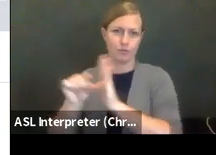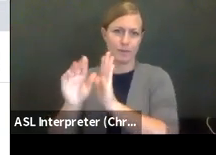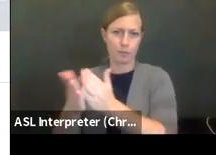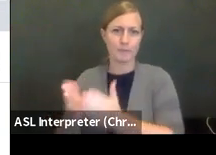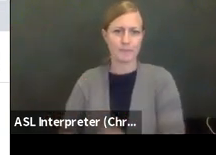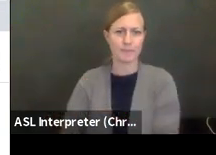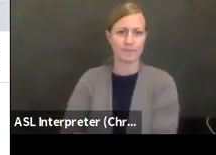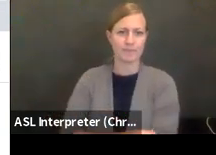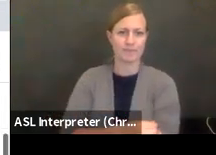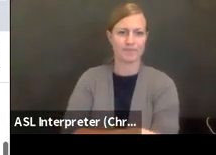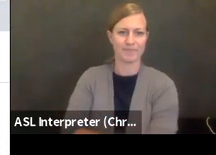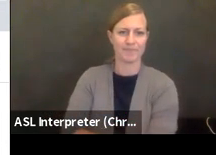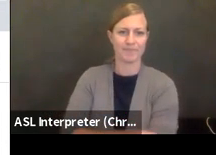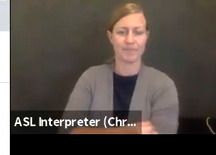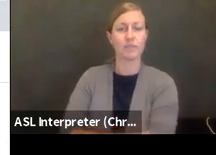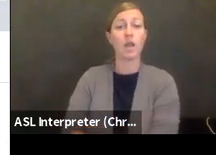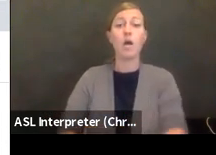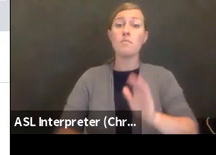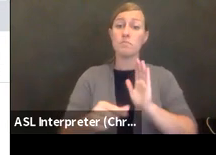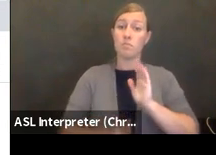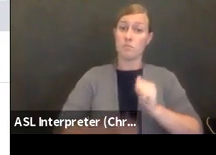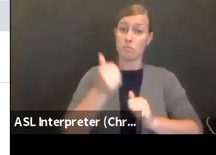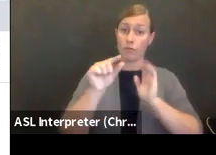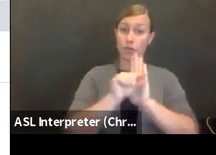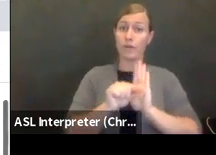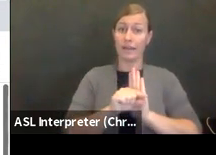ESD 112-- Kristina Wambold: Most of the grading is going to be district dependent